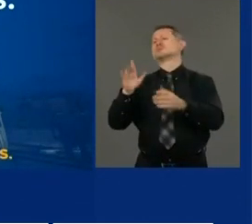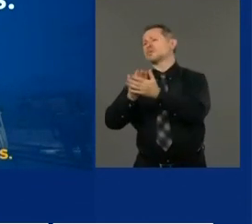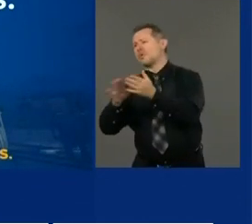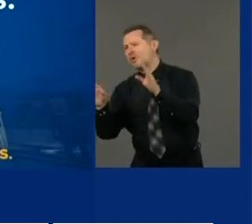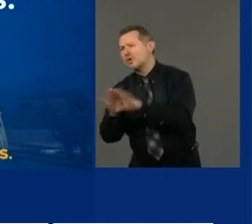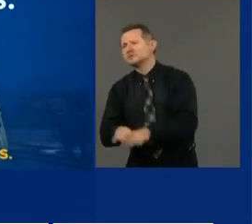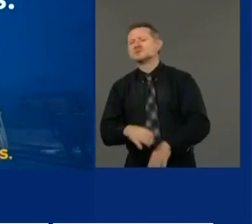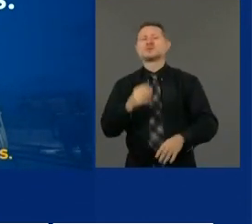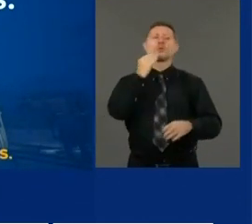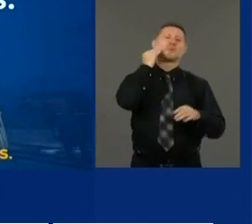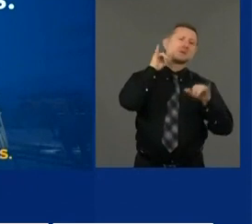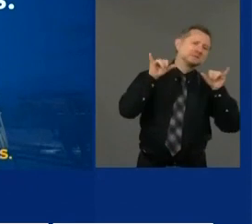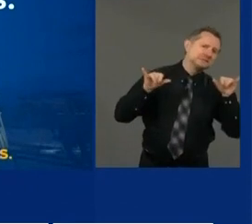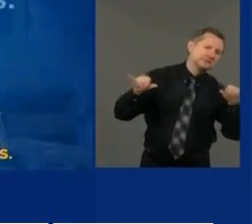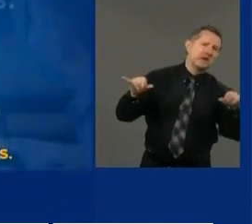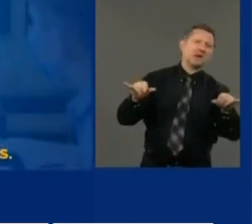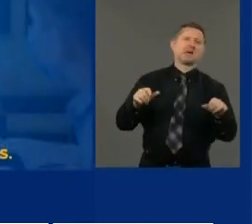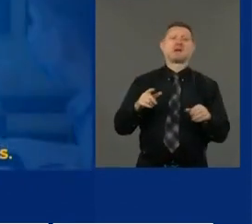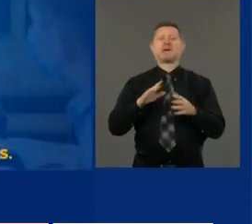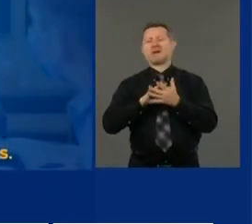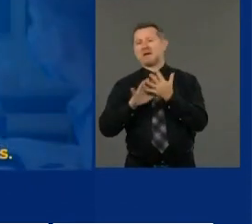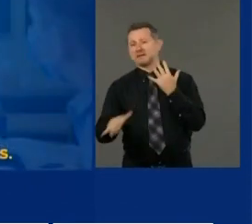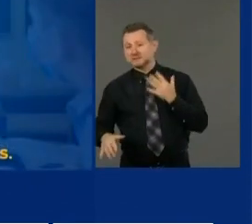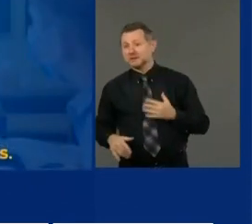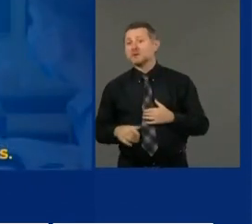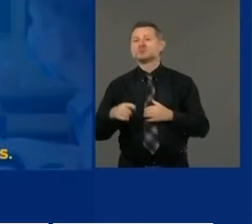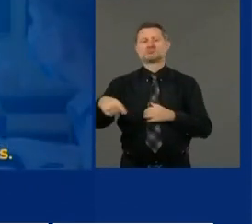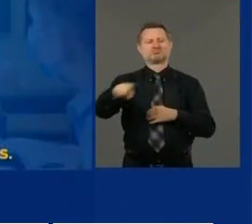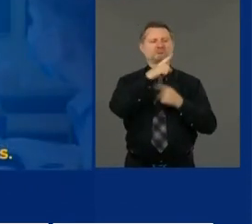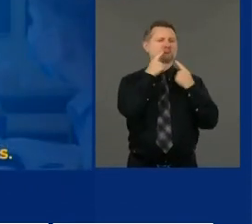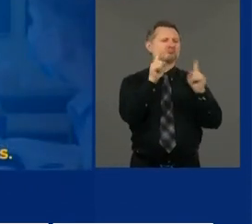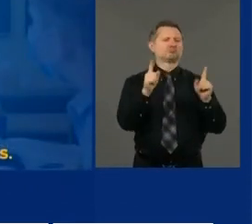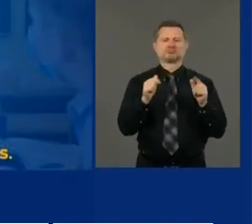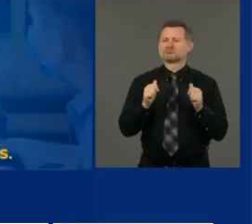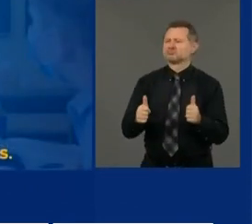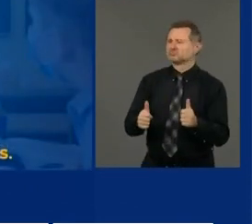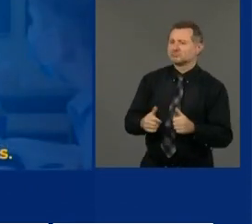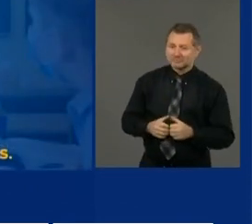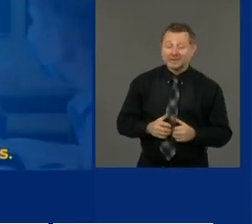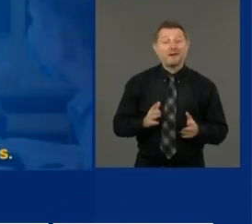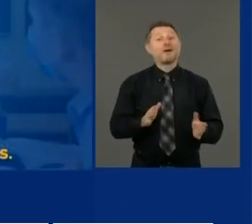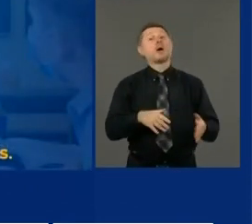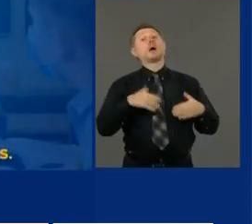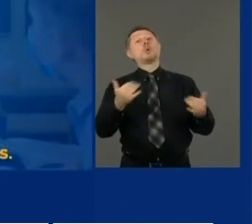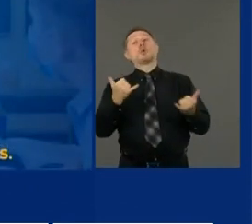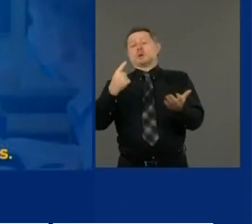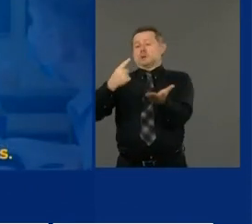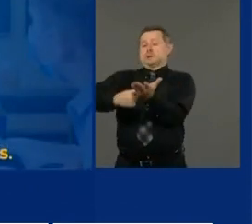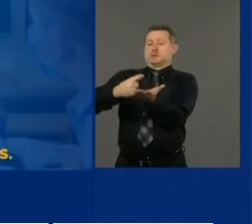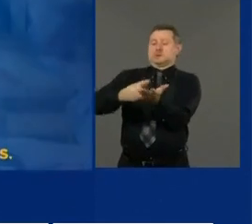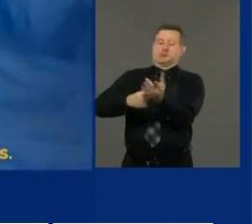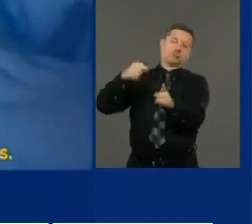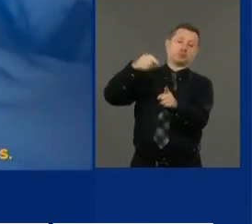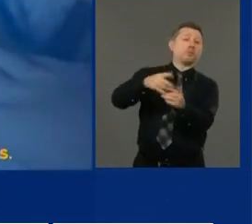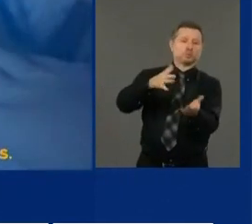AND IT WAS HARD. THEY CLOSED BUSINESSES, CLOSED SCHOOLS, STAYED AT HOME. IT WAS HARD.